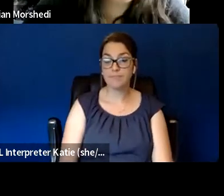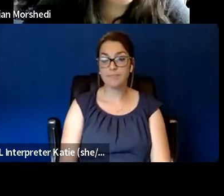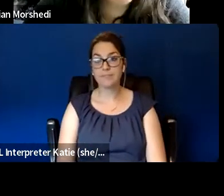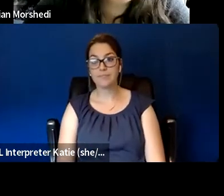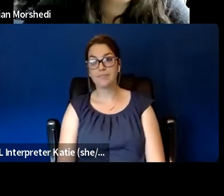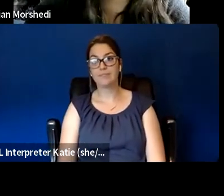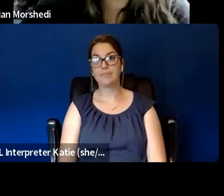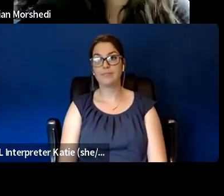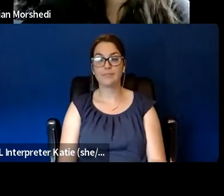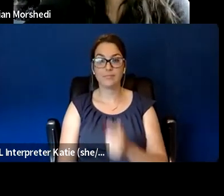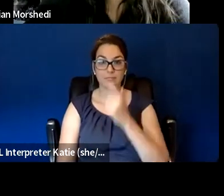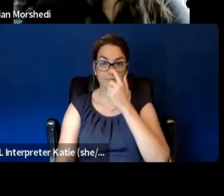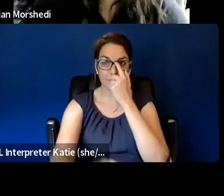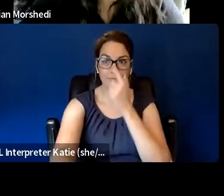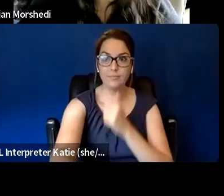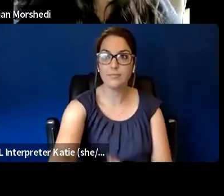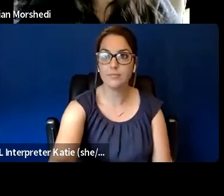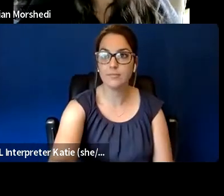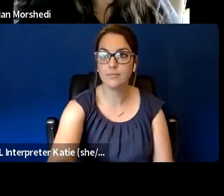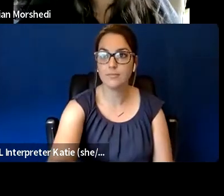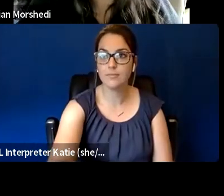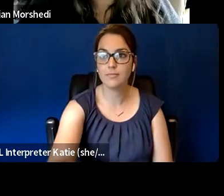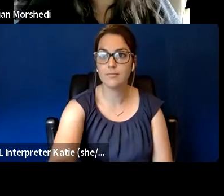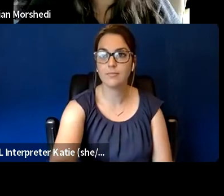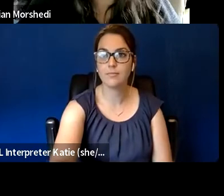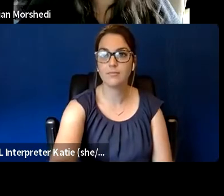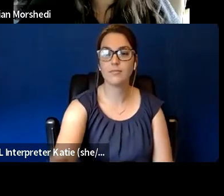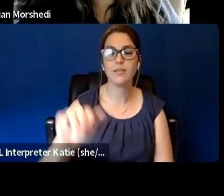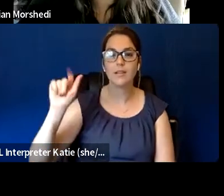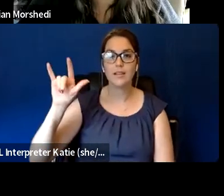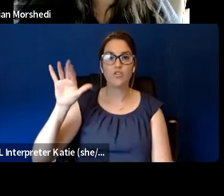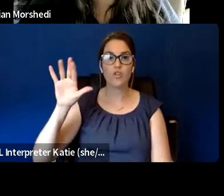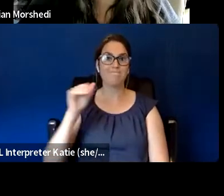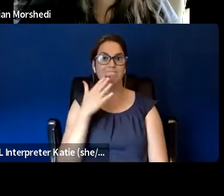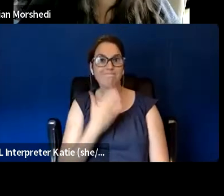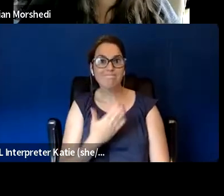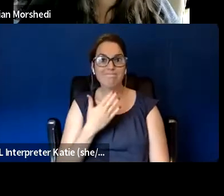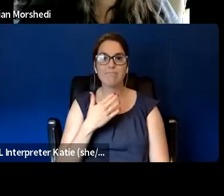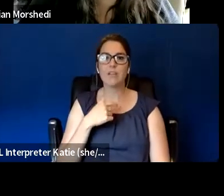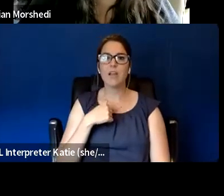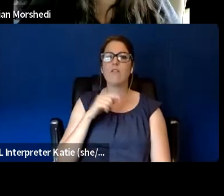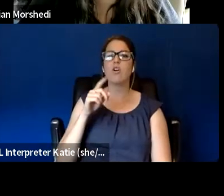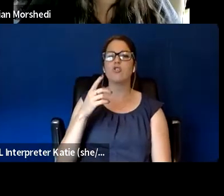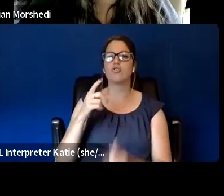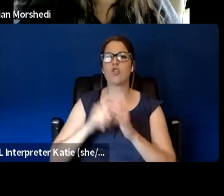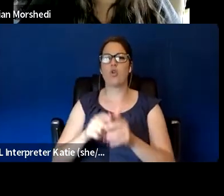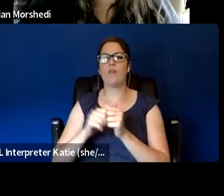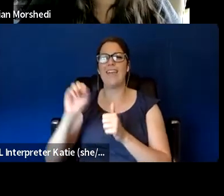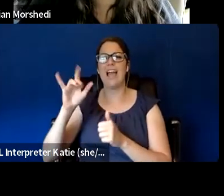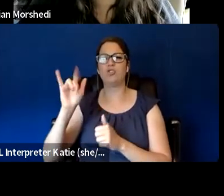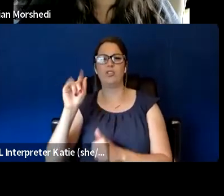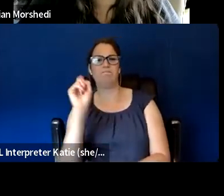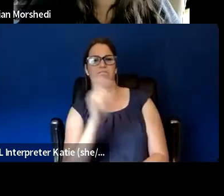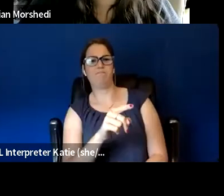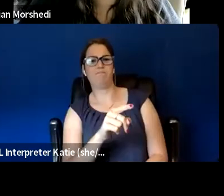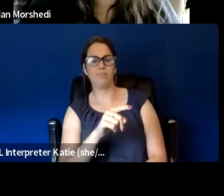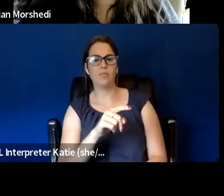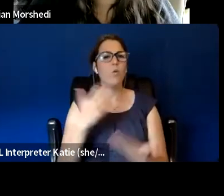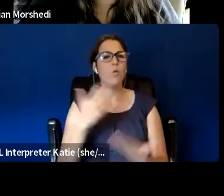let's kick it off with Ashley. I'm gonna ask the question, what are some best practices in traditional delivery